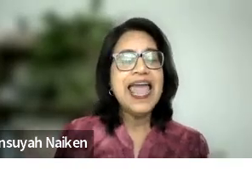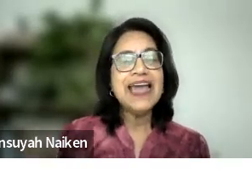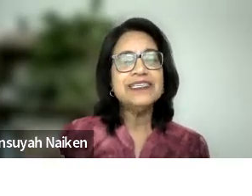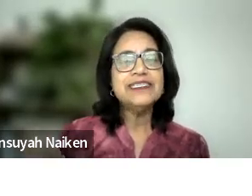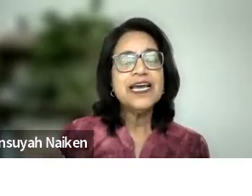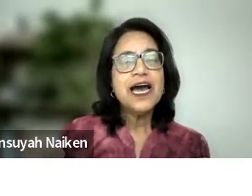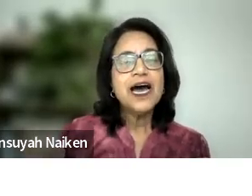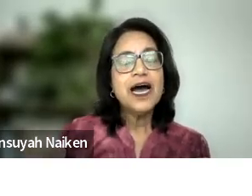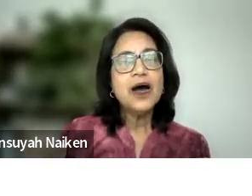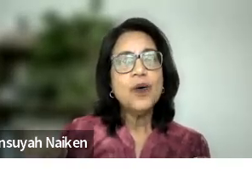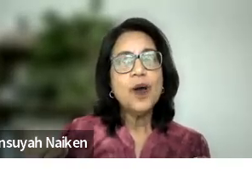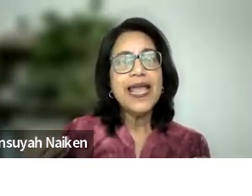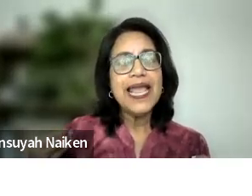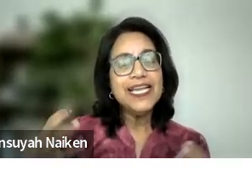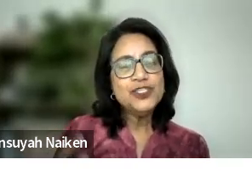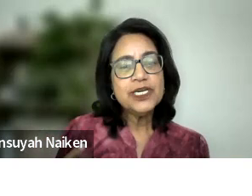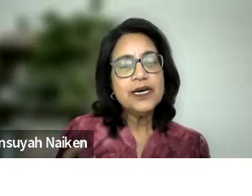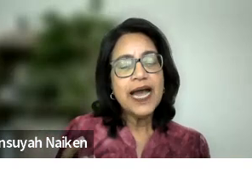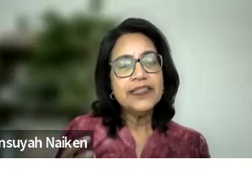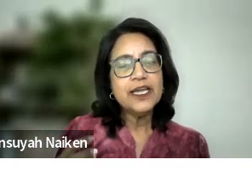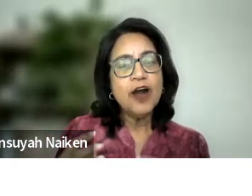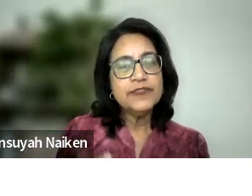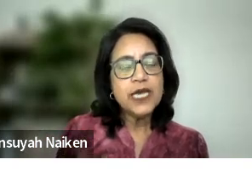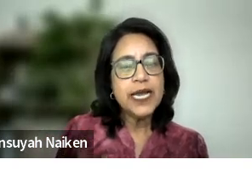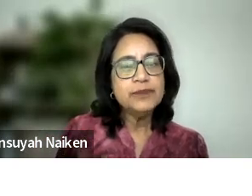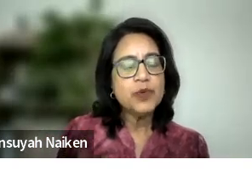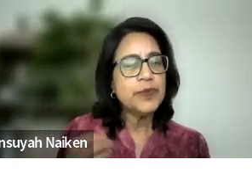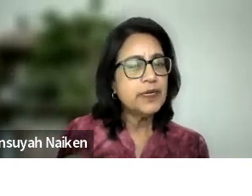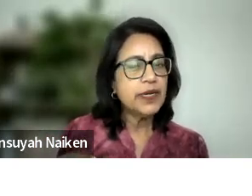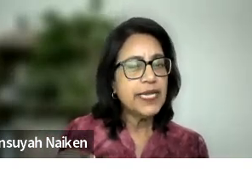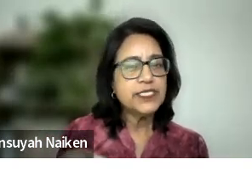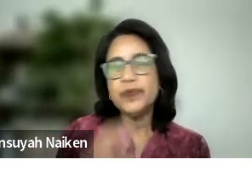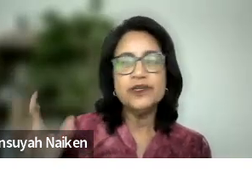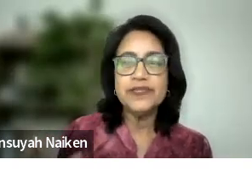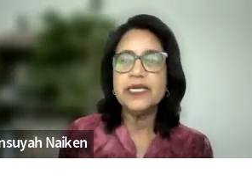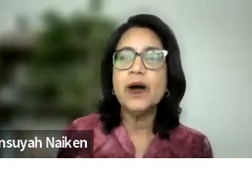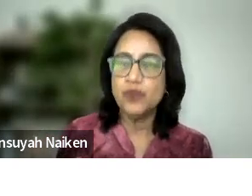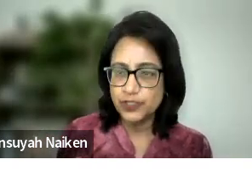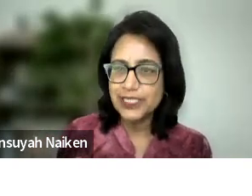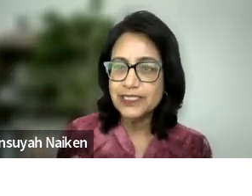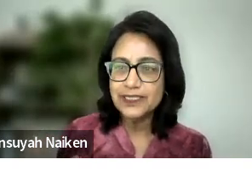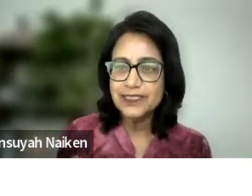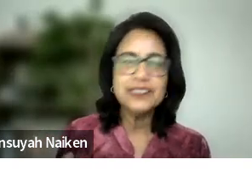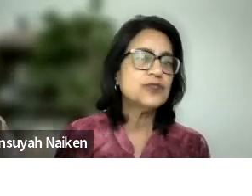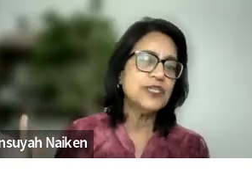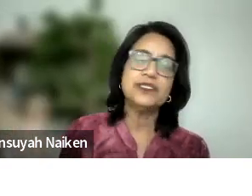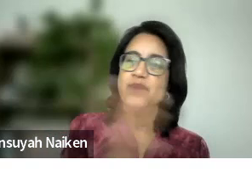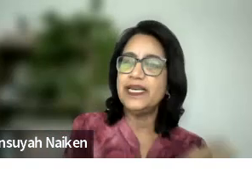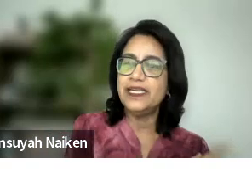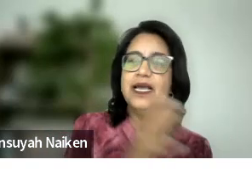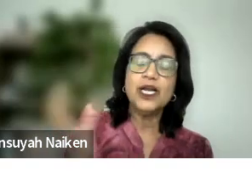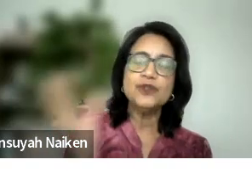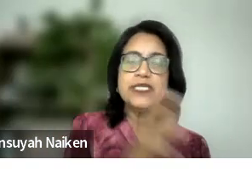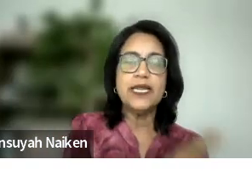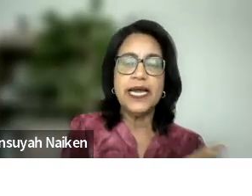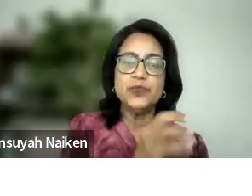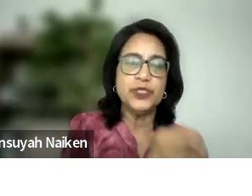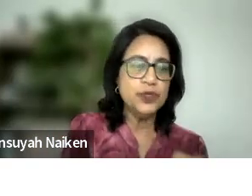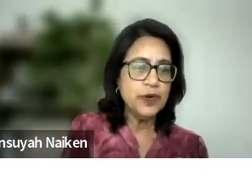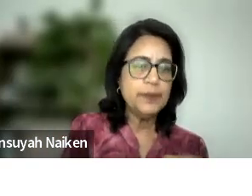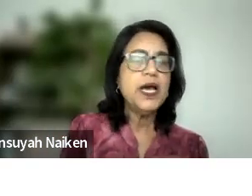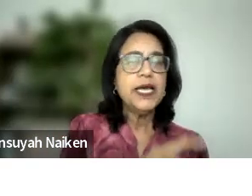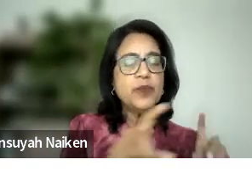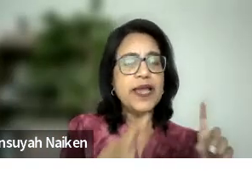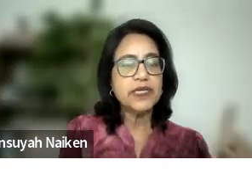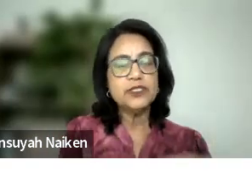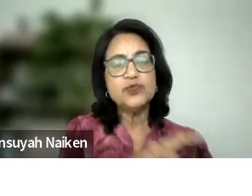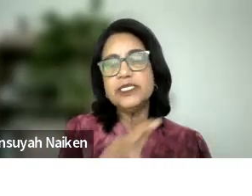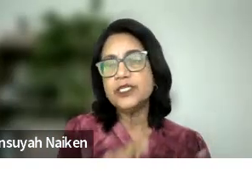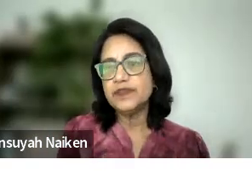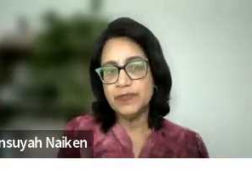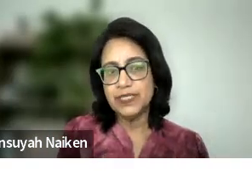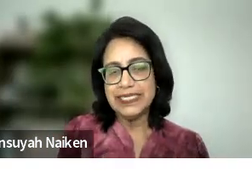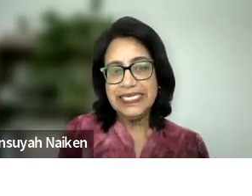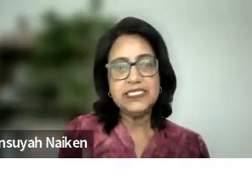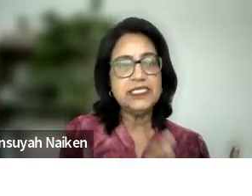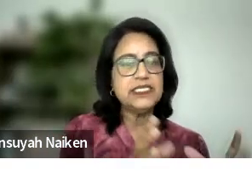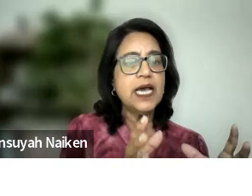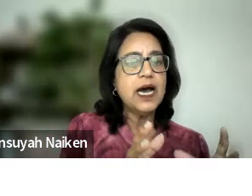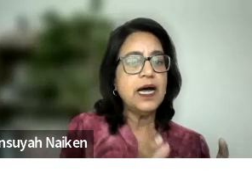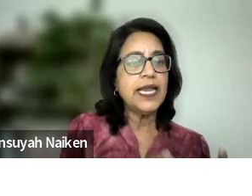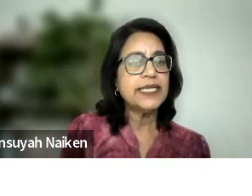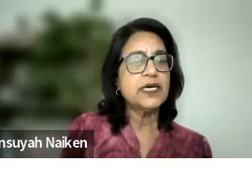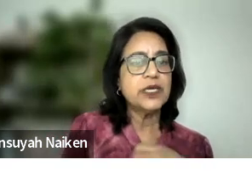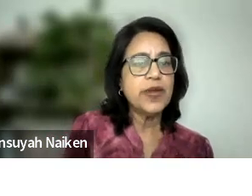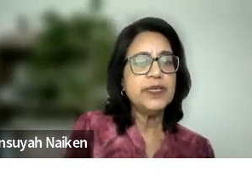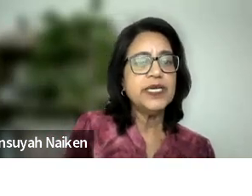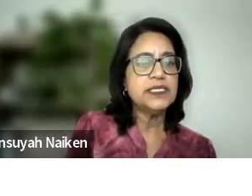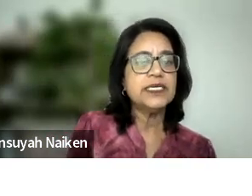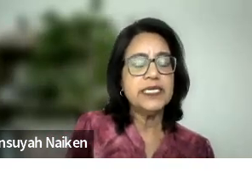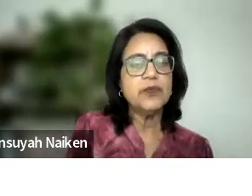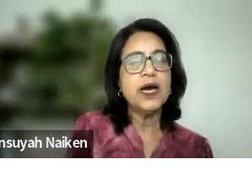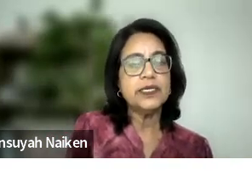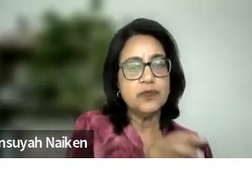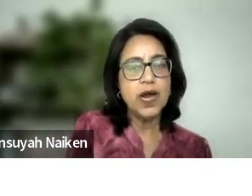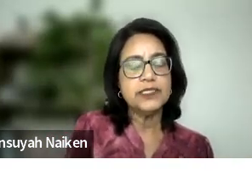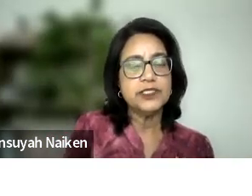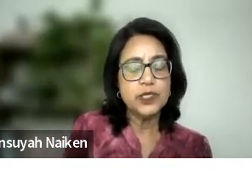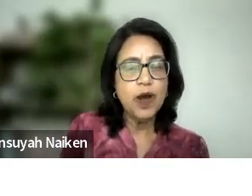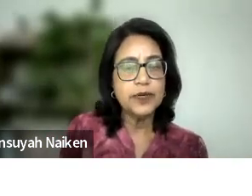The reason why I put this map in here, when we talk about Asia as you can notice from the map, it's huge.